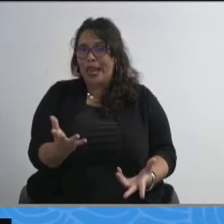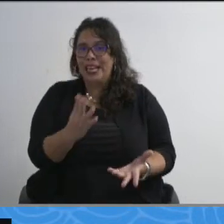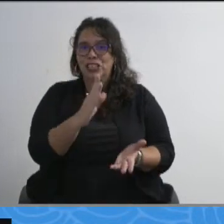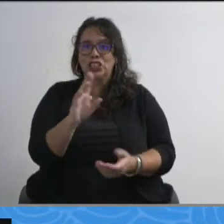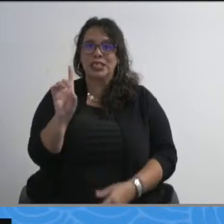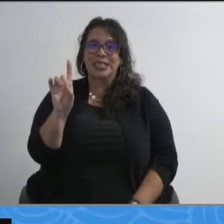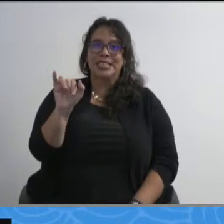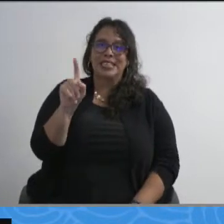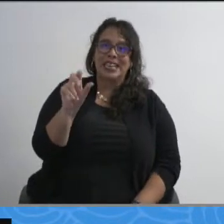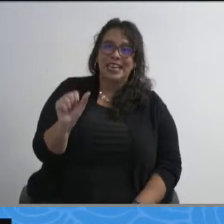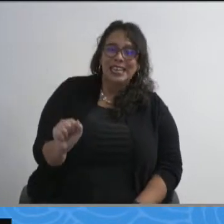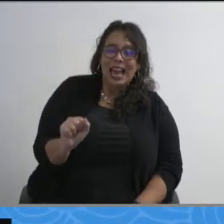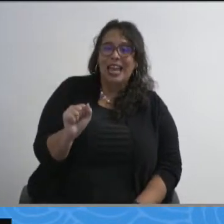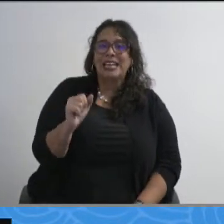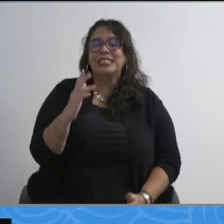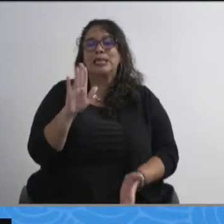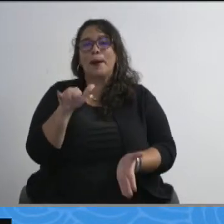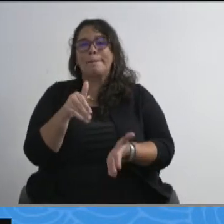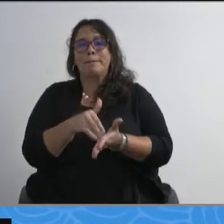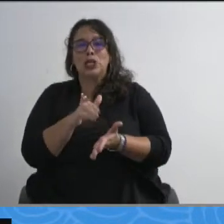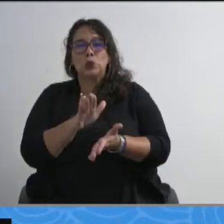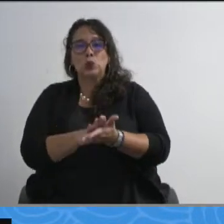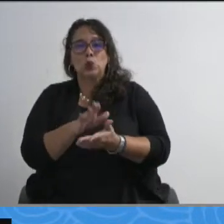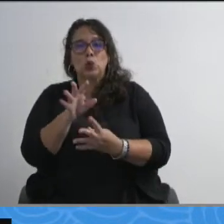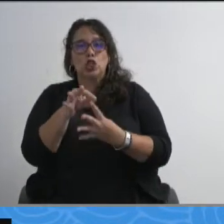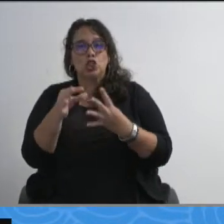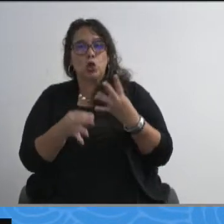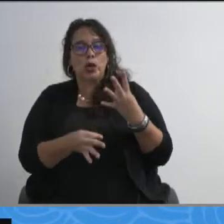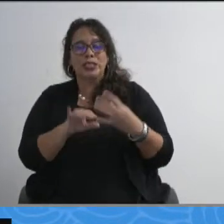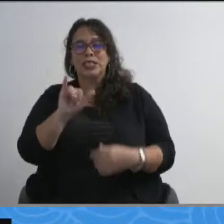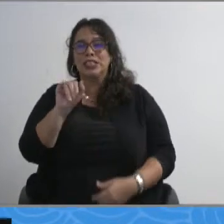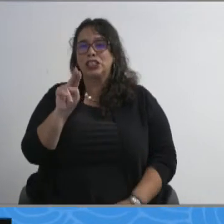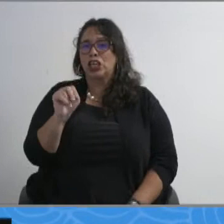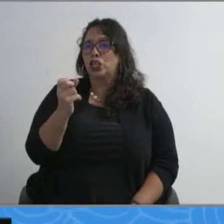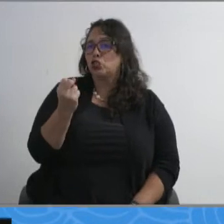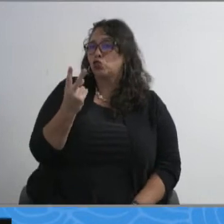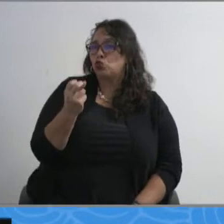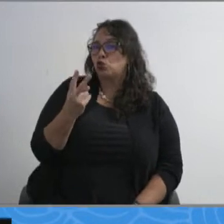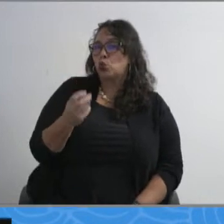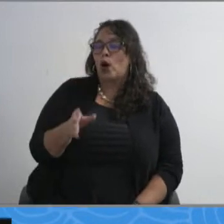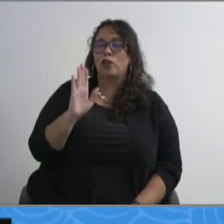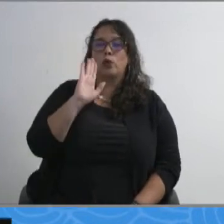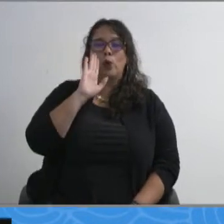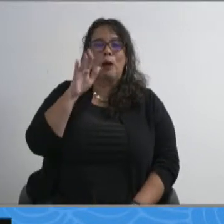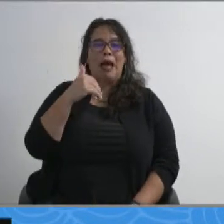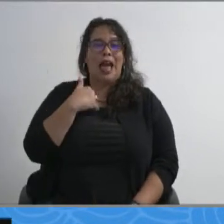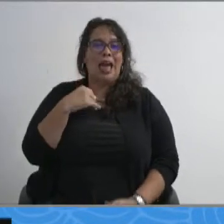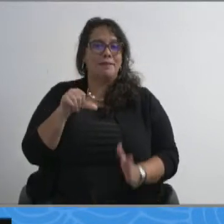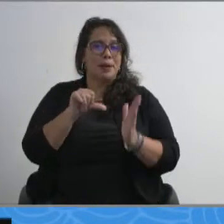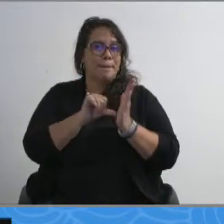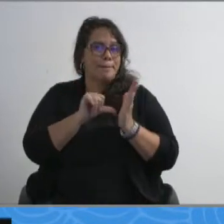and happening around Middle School Choice. On January 12th, we launched a Canvas page, which I'll show you in a little bit.